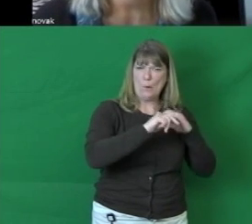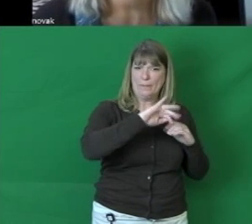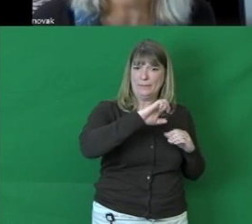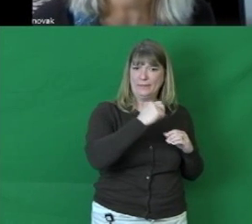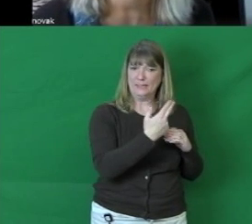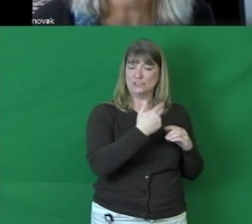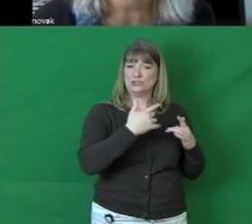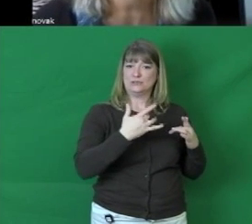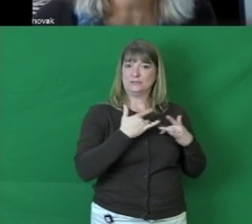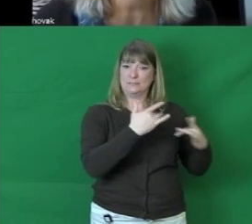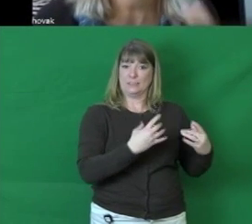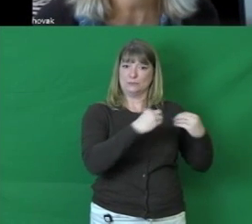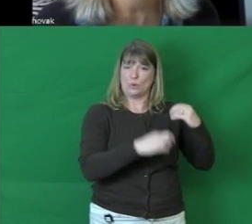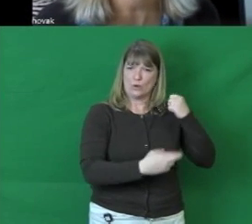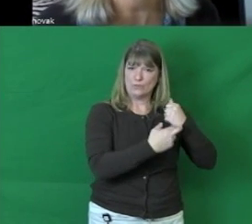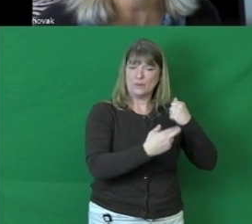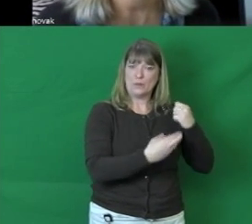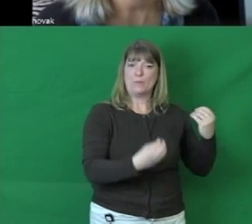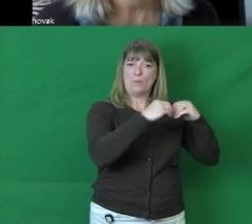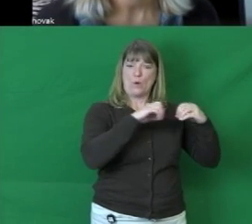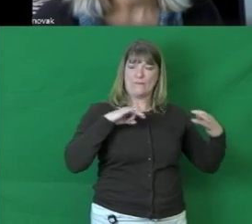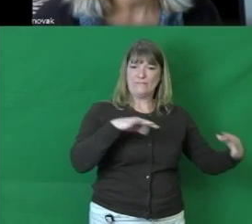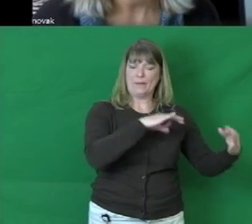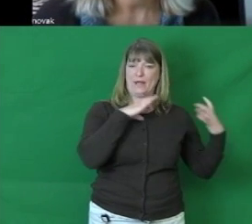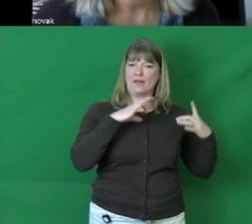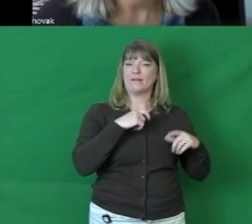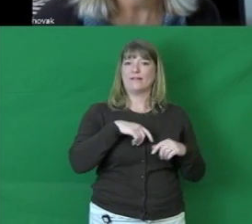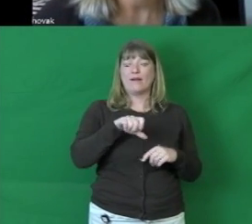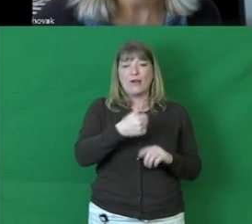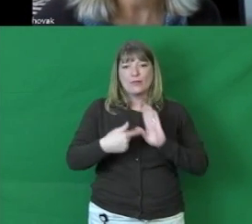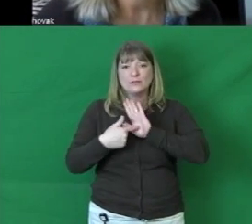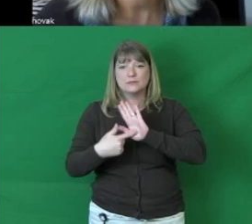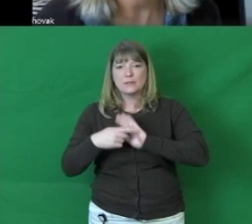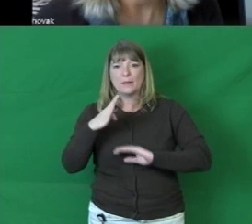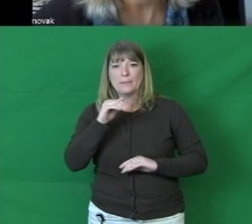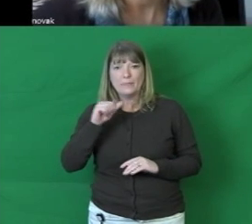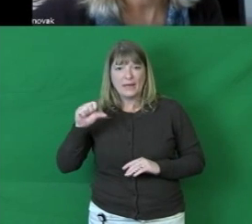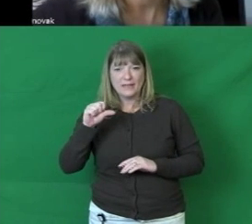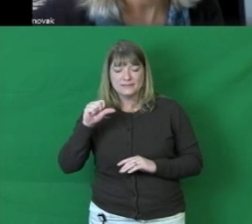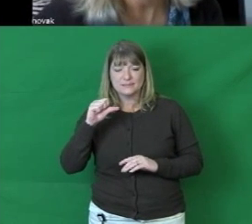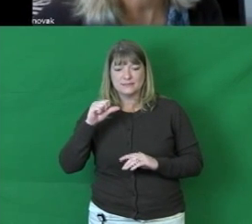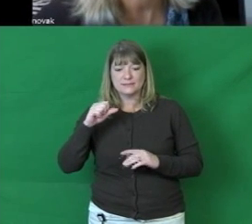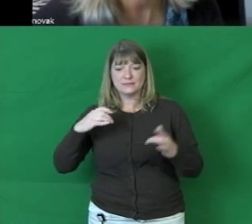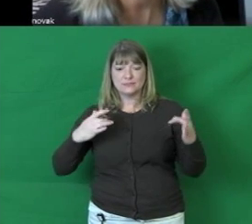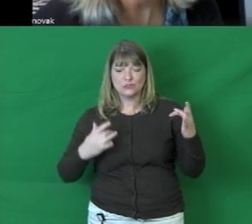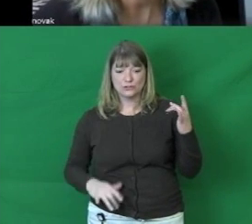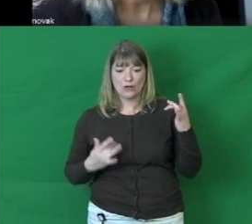tends to be more be reinforcing and gives more feedback. Another example is a bass guitar, when you strum the string